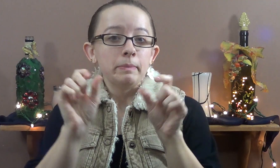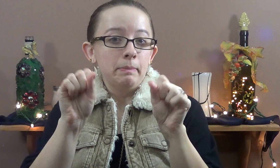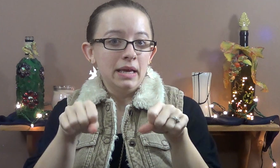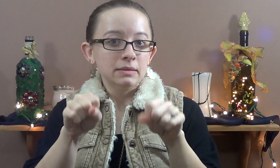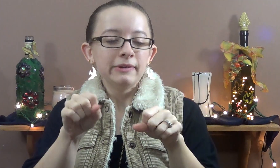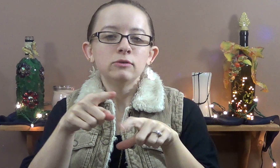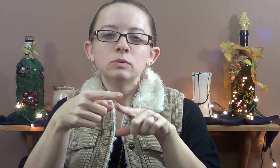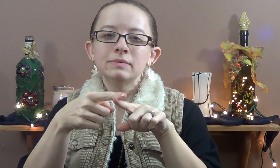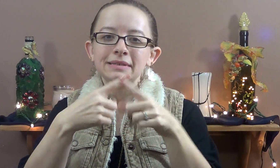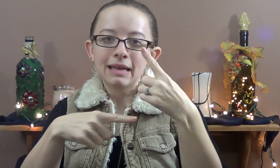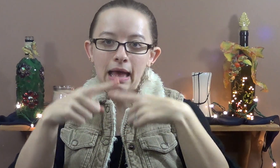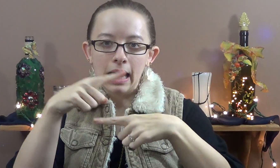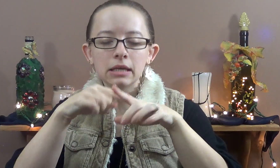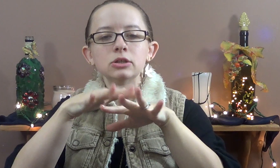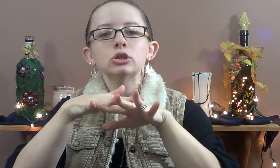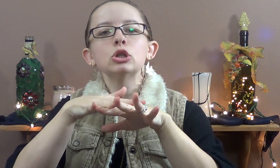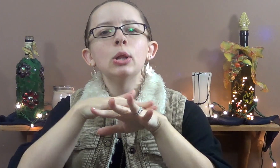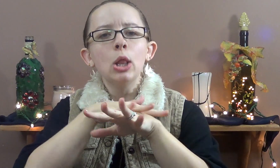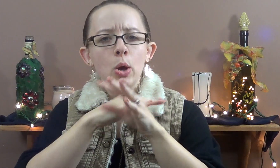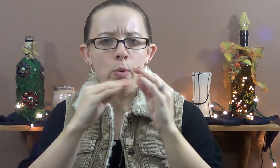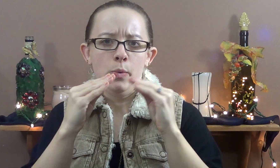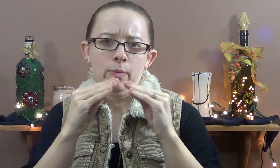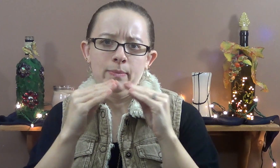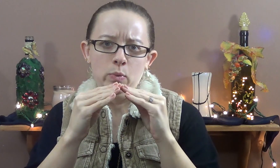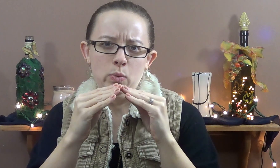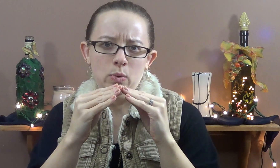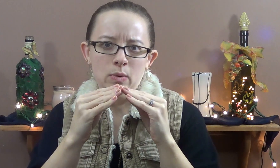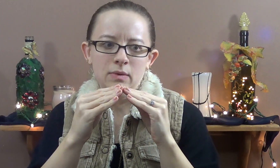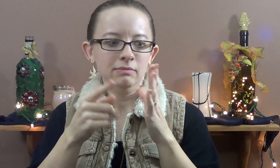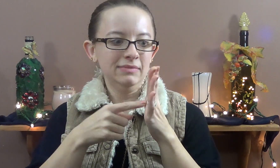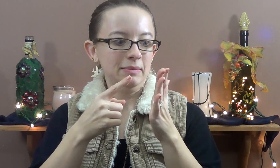Another possibility is you might need to sign